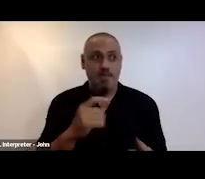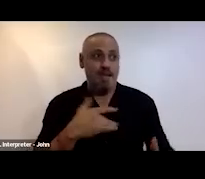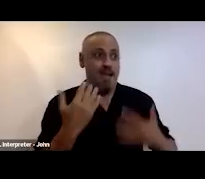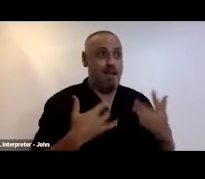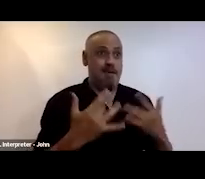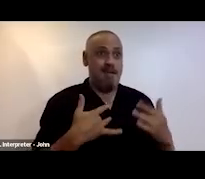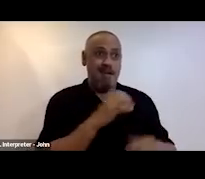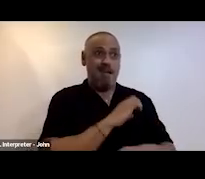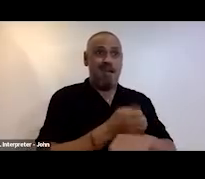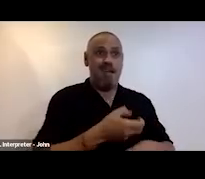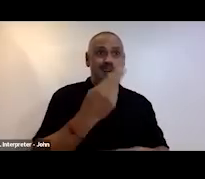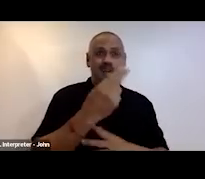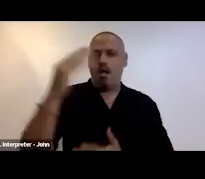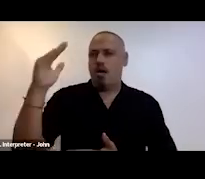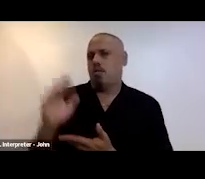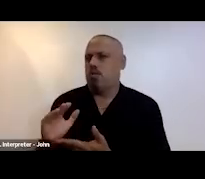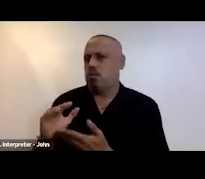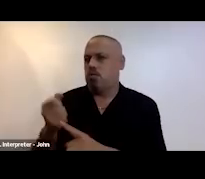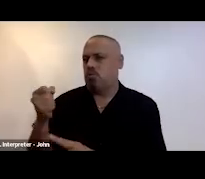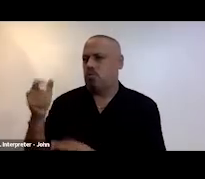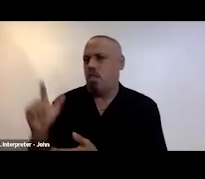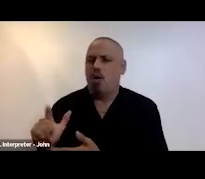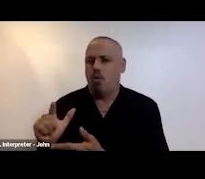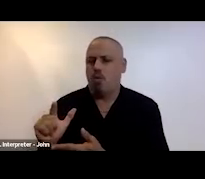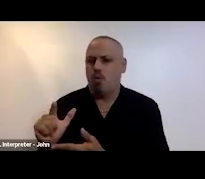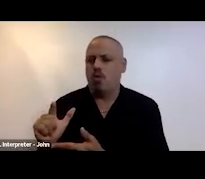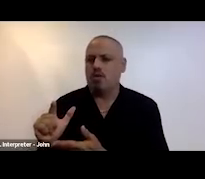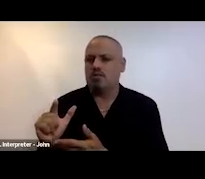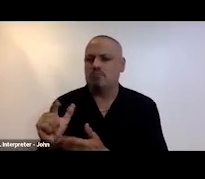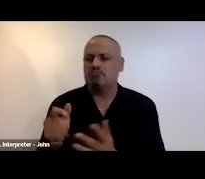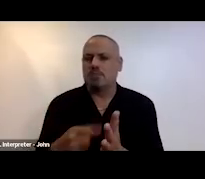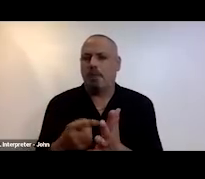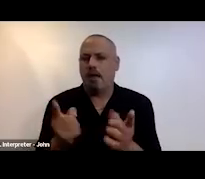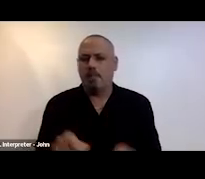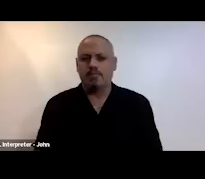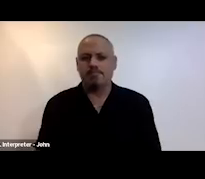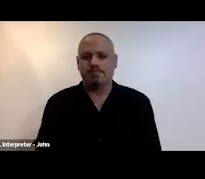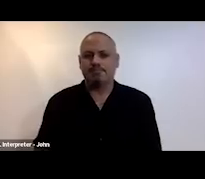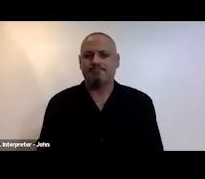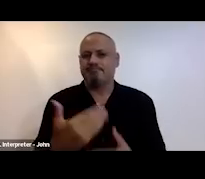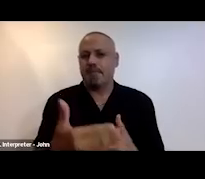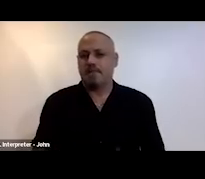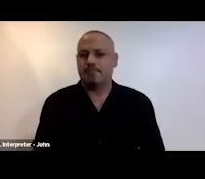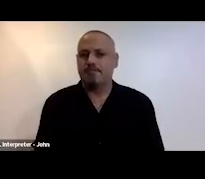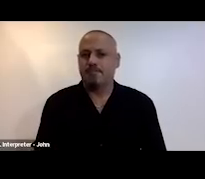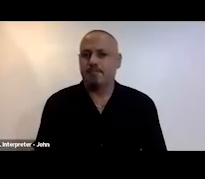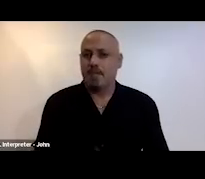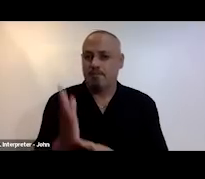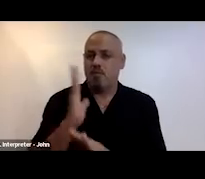to very low and sad periods of time. Next slide, please. So this is formerly known as manic depression,